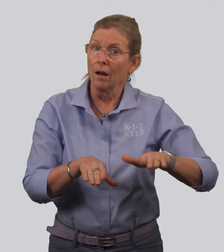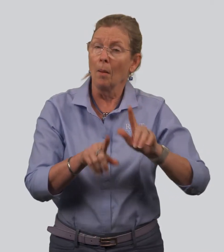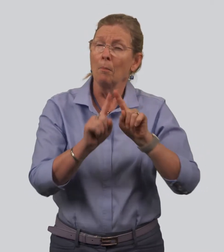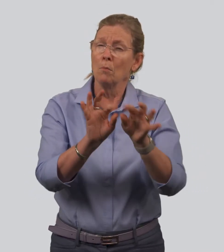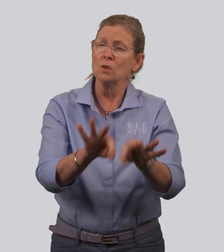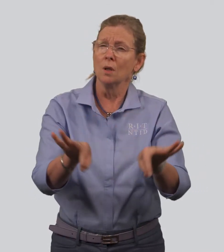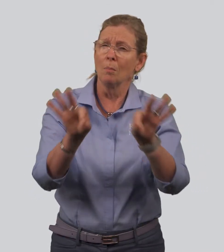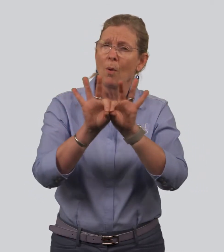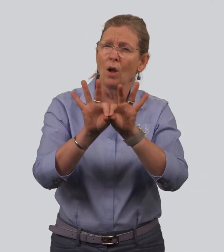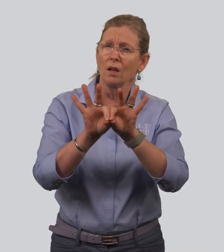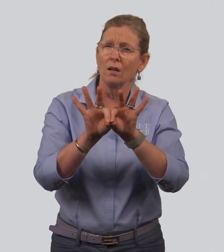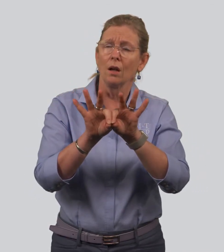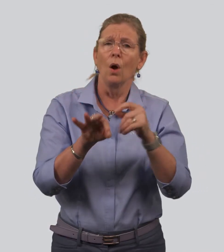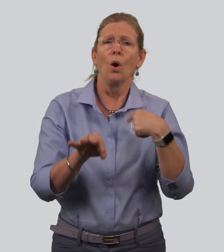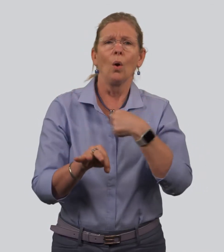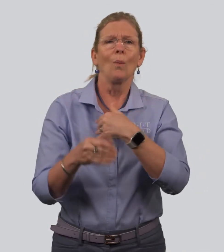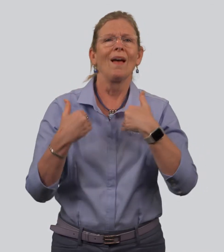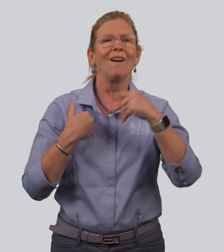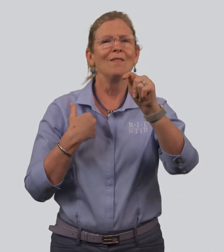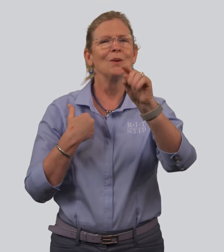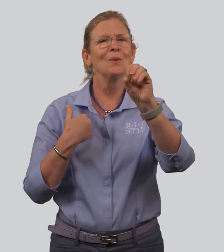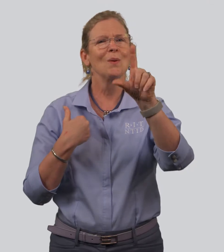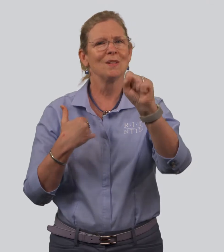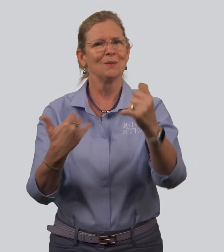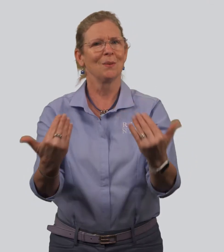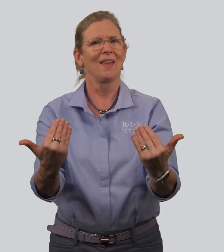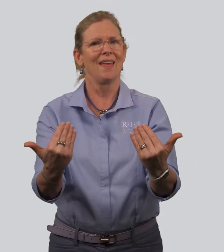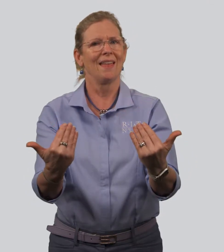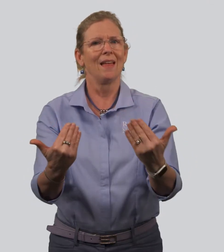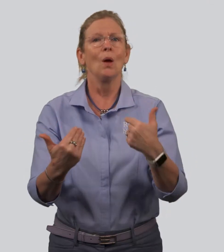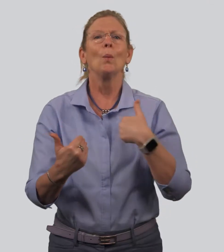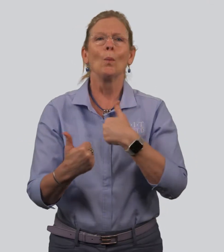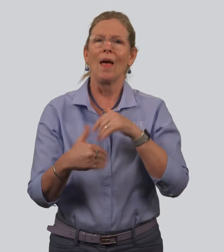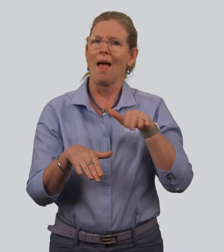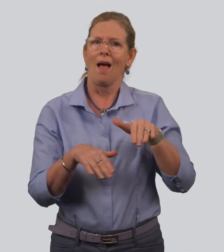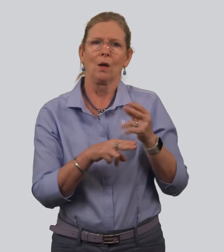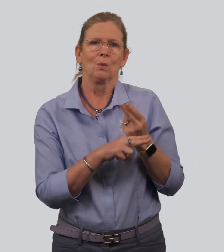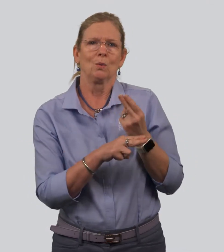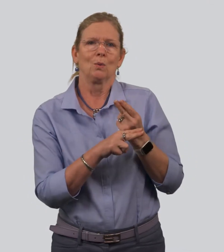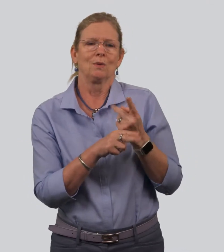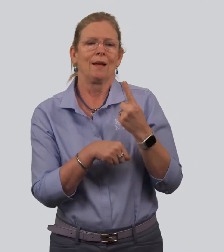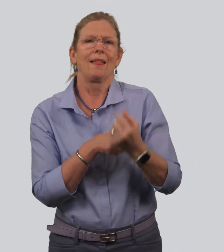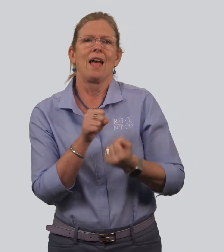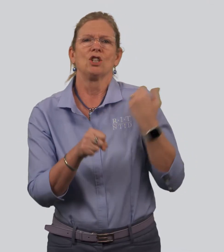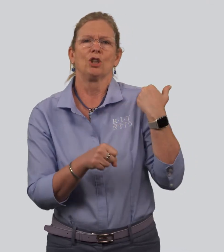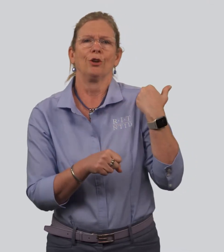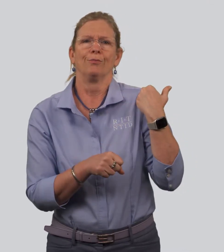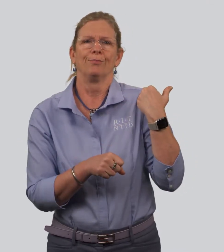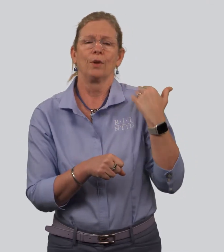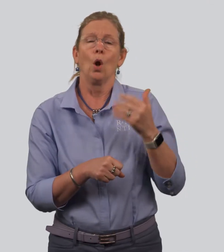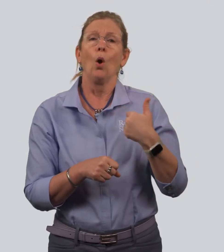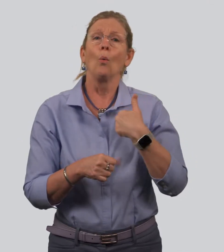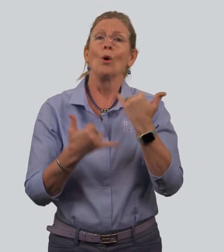Yet perhaps most important, we have tools today we did not have a year ago.